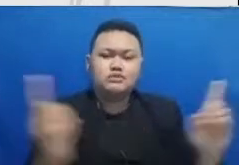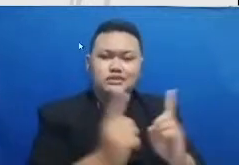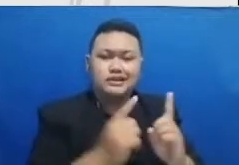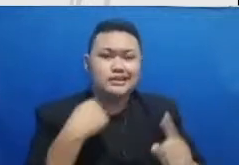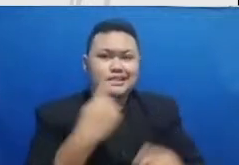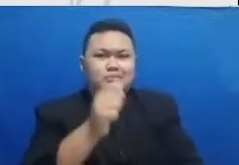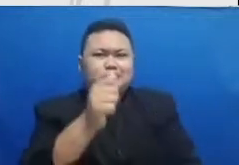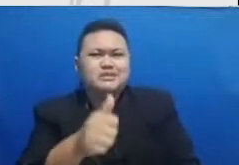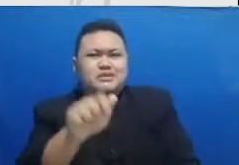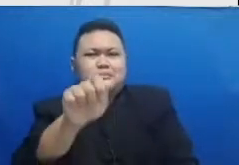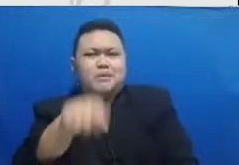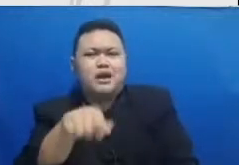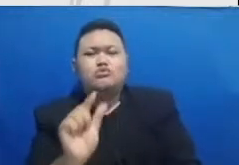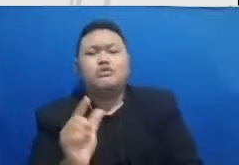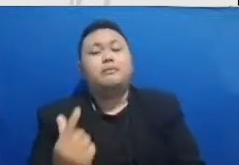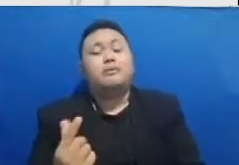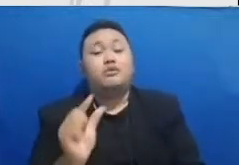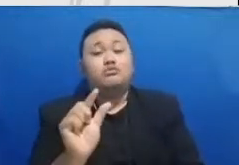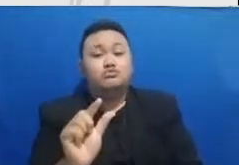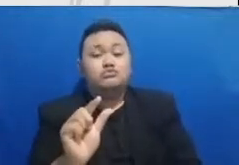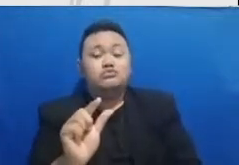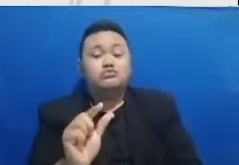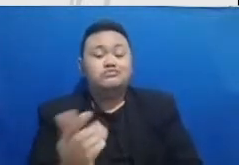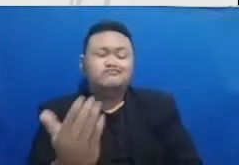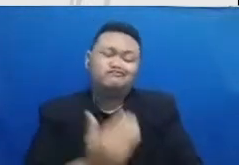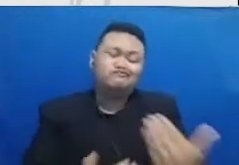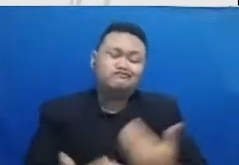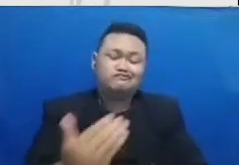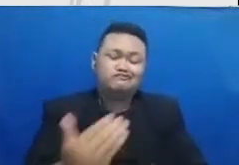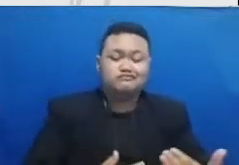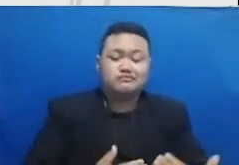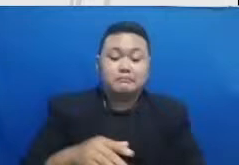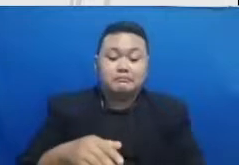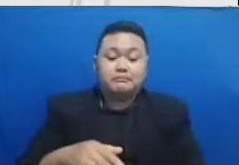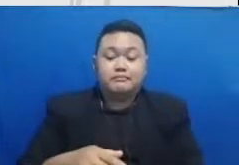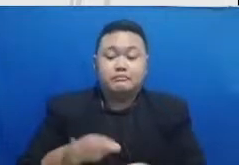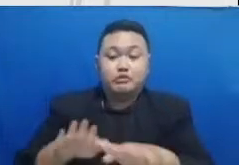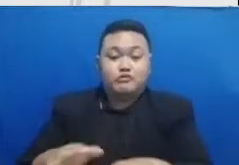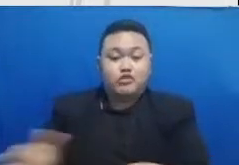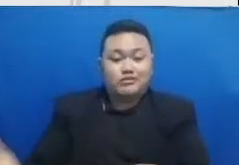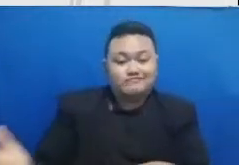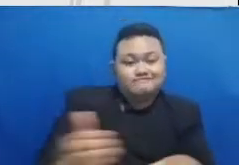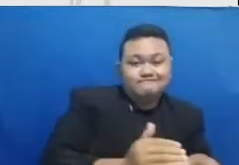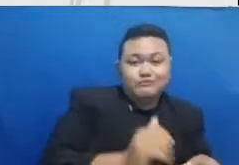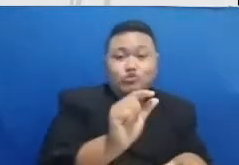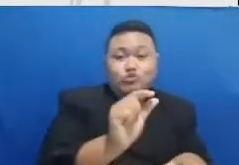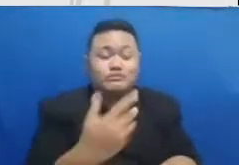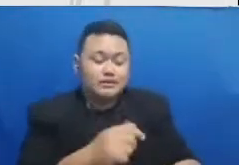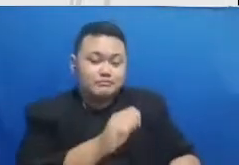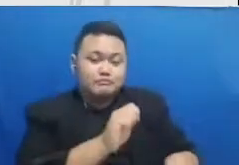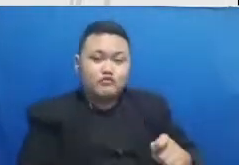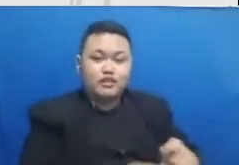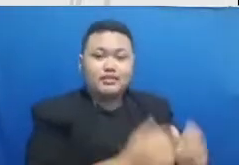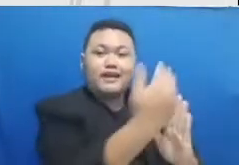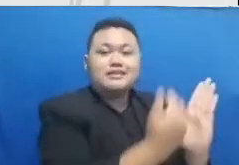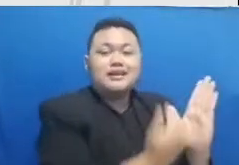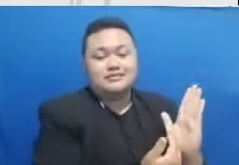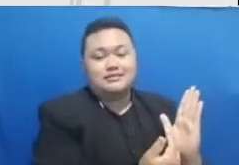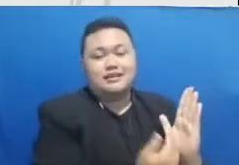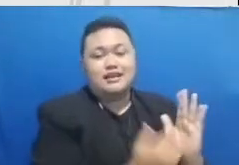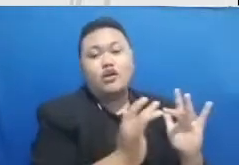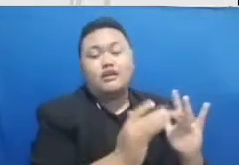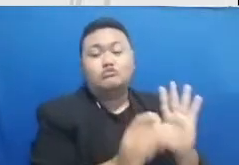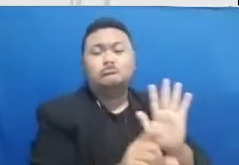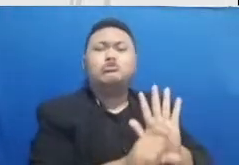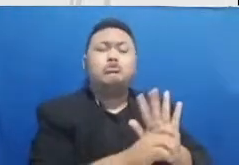to invite our students to make online events. For example, a webinar and this is very applicable,